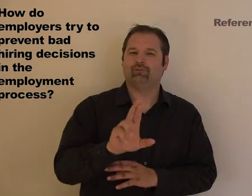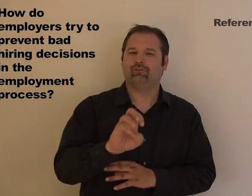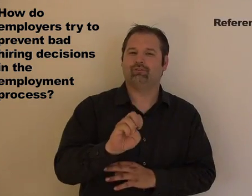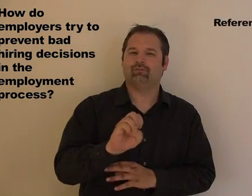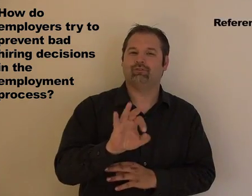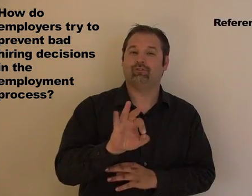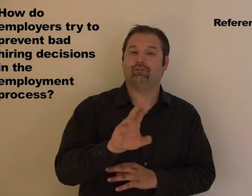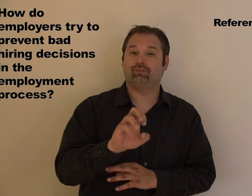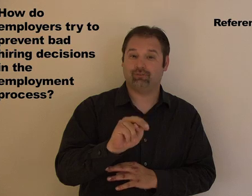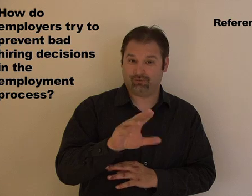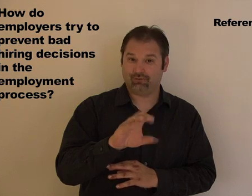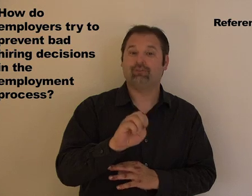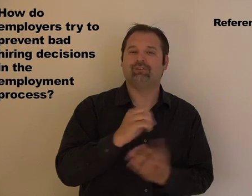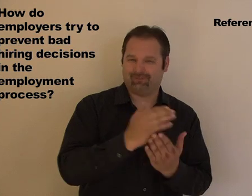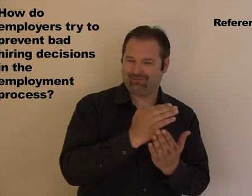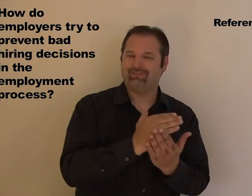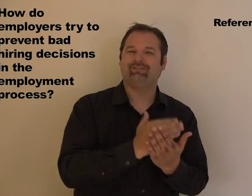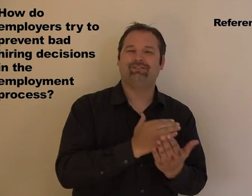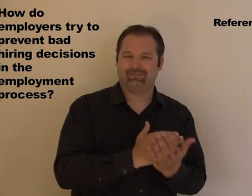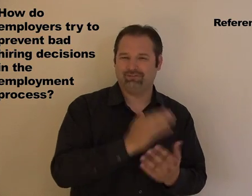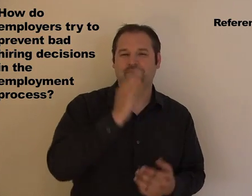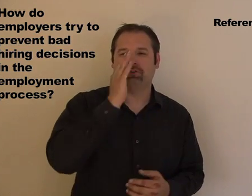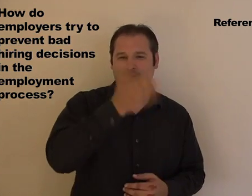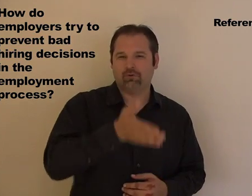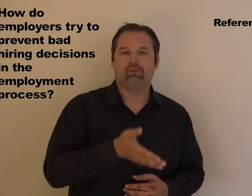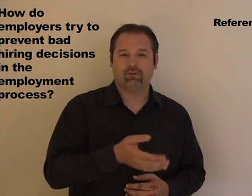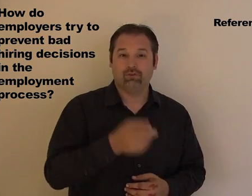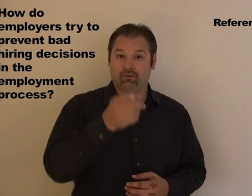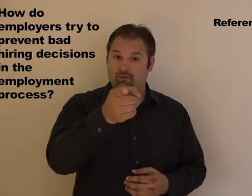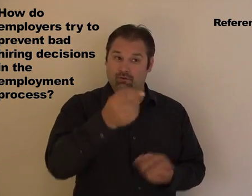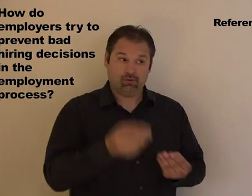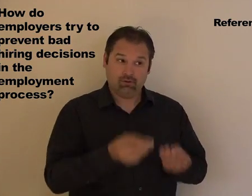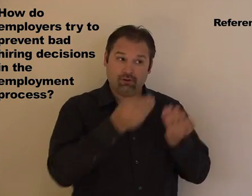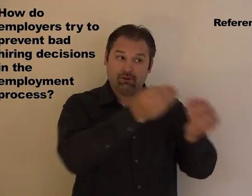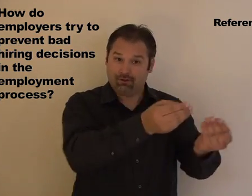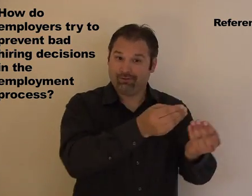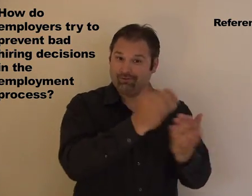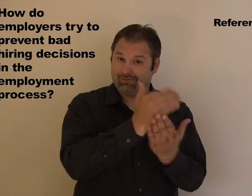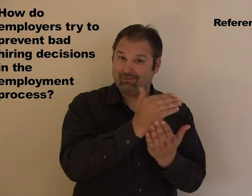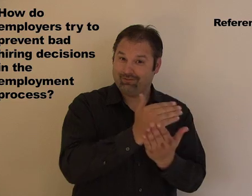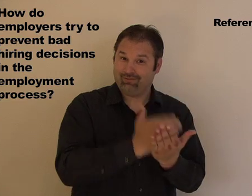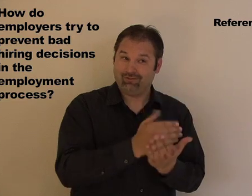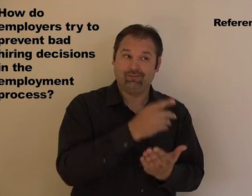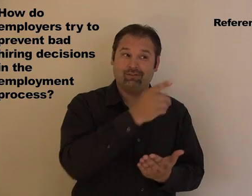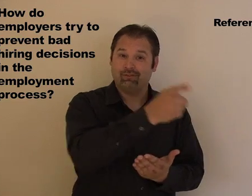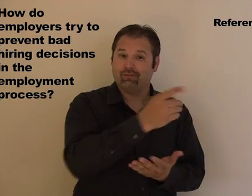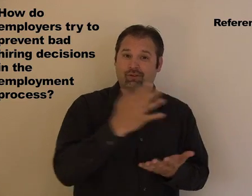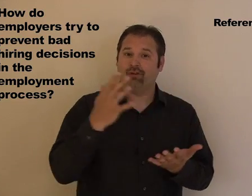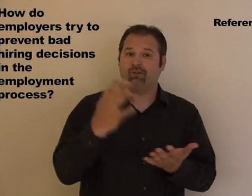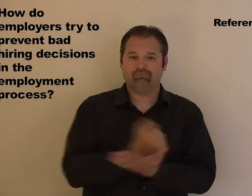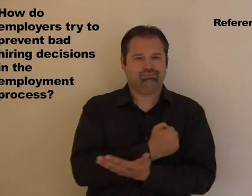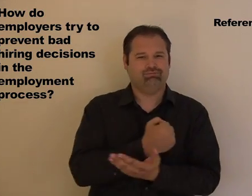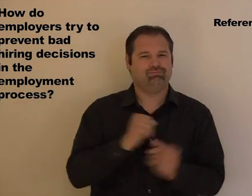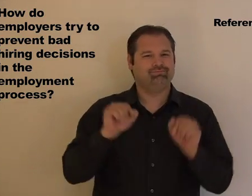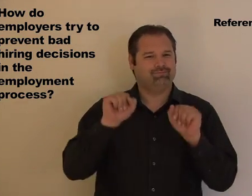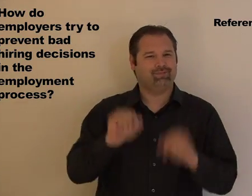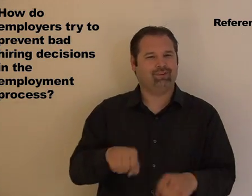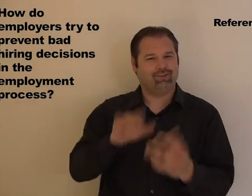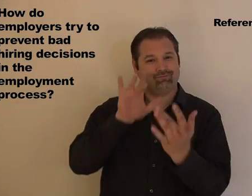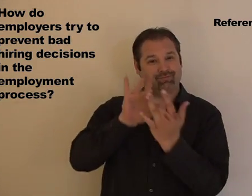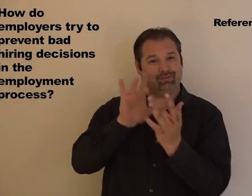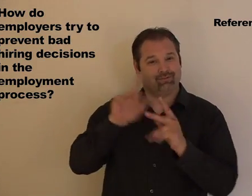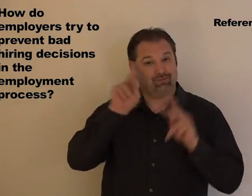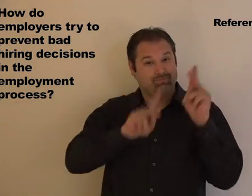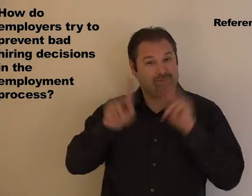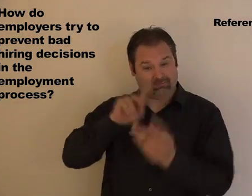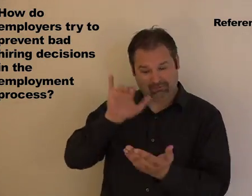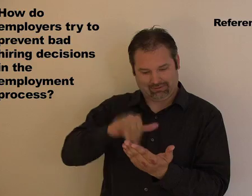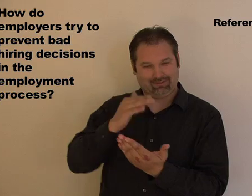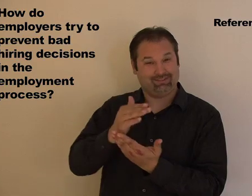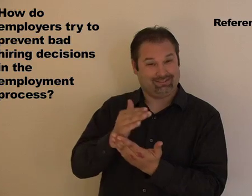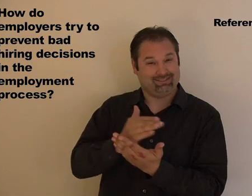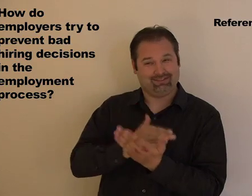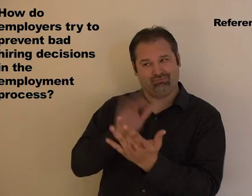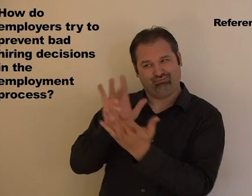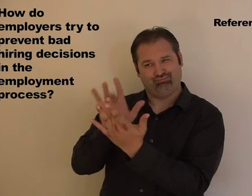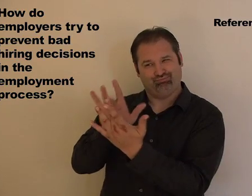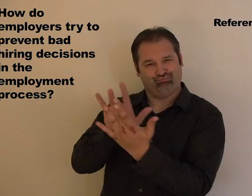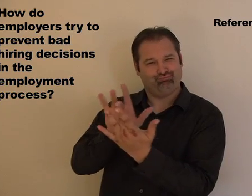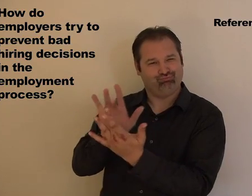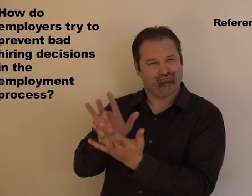your references in what is called a reference check.